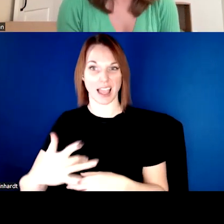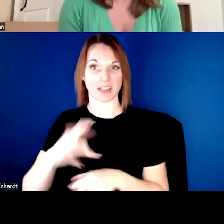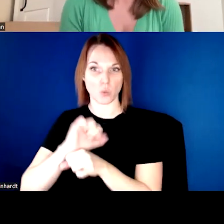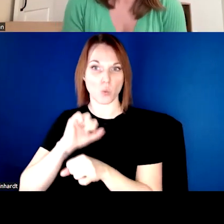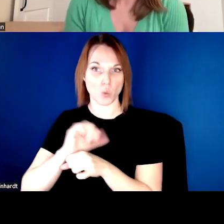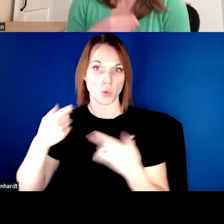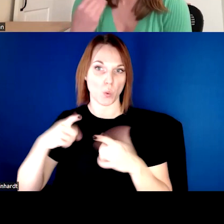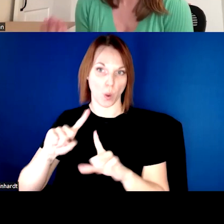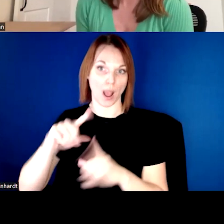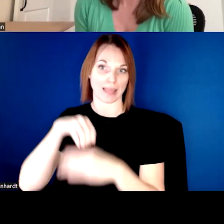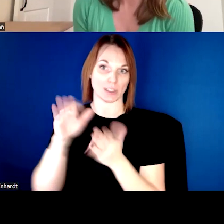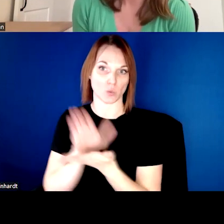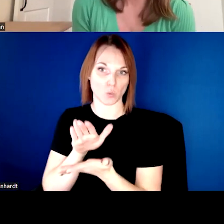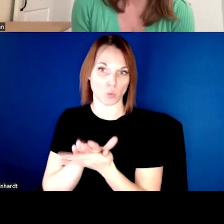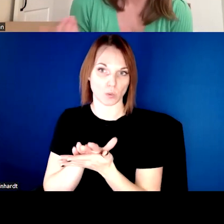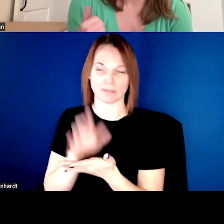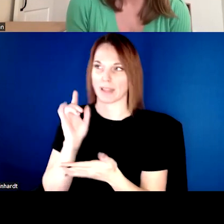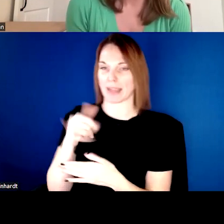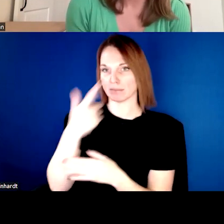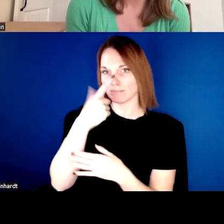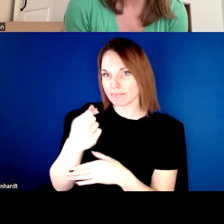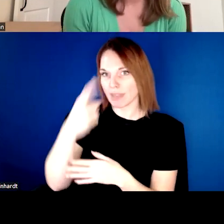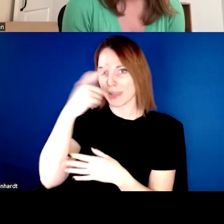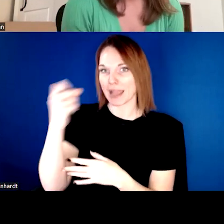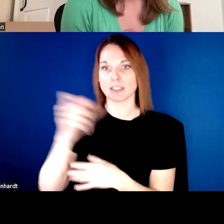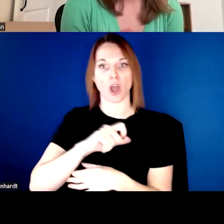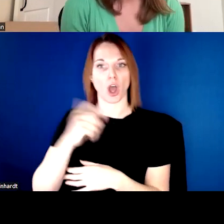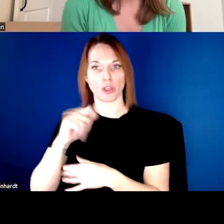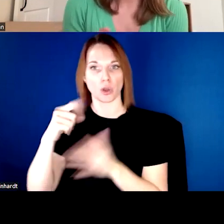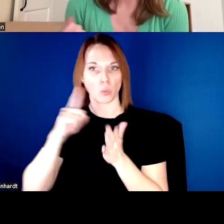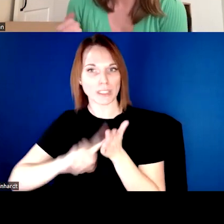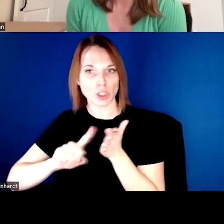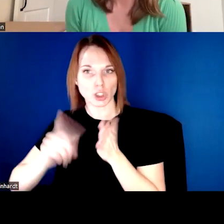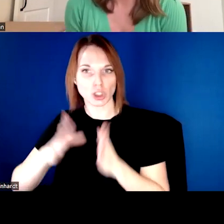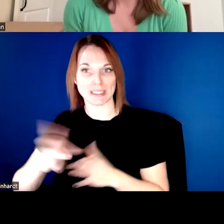researchers have found that when lower income students are working while they're in school,